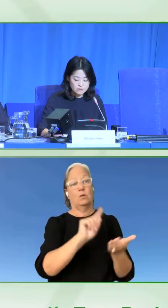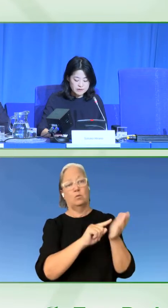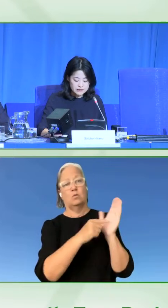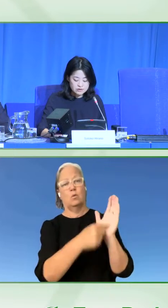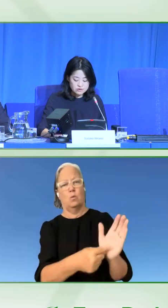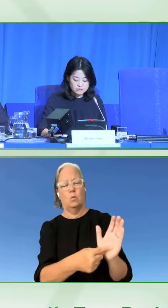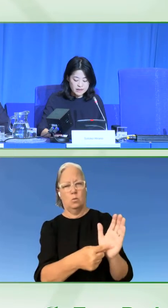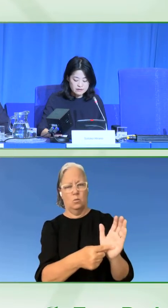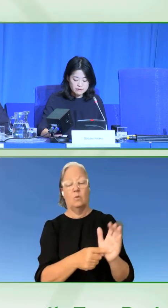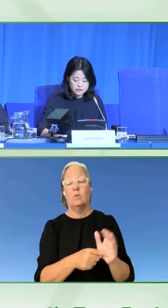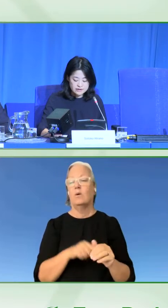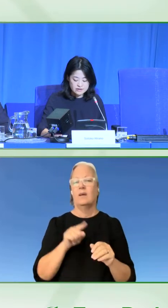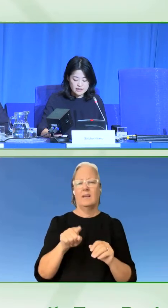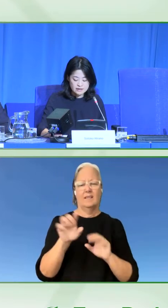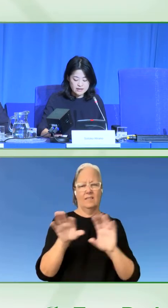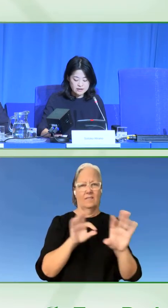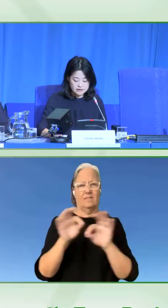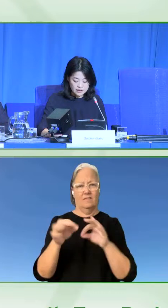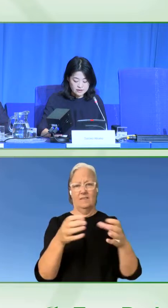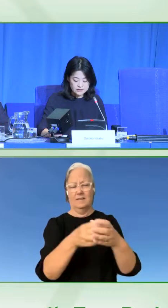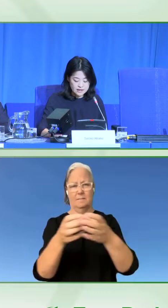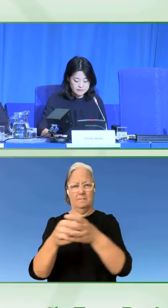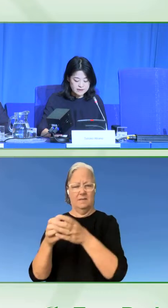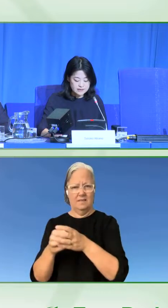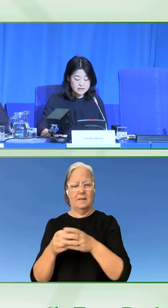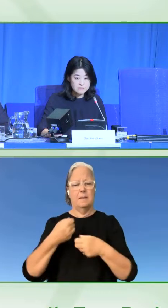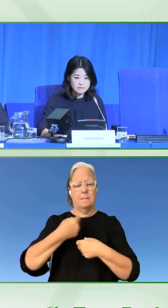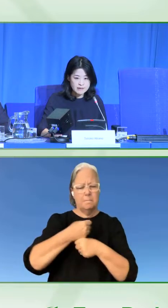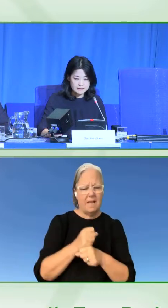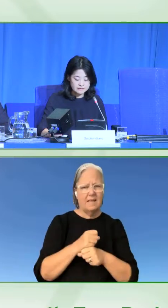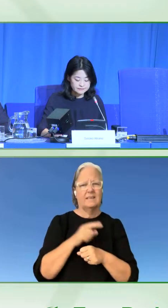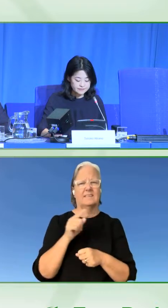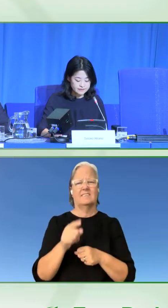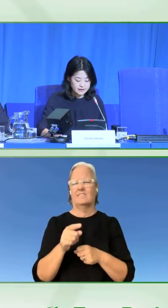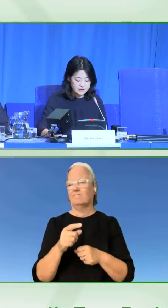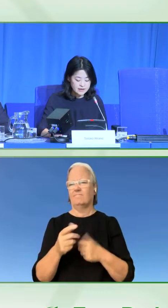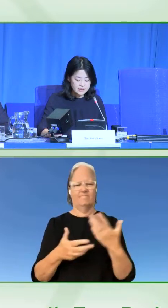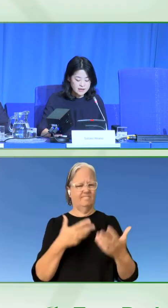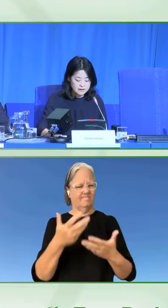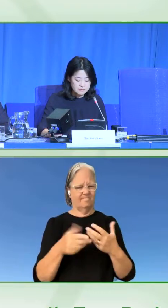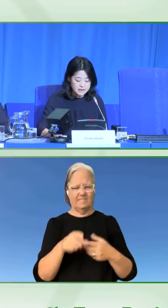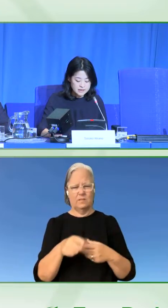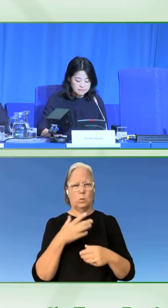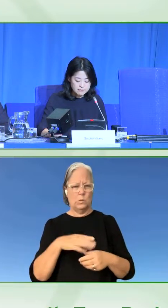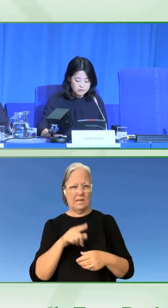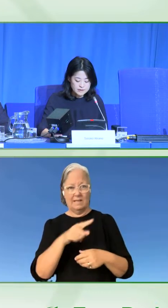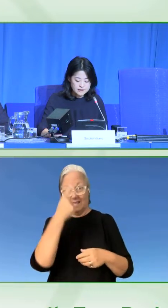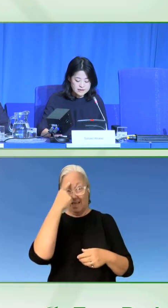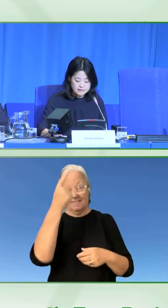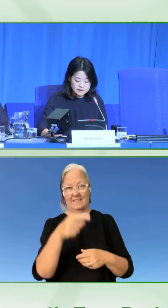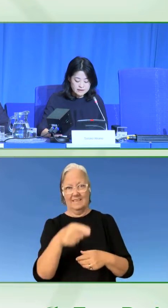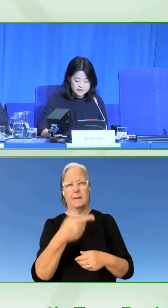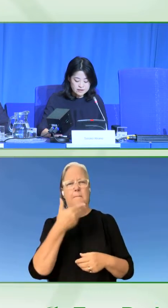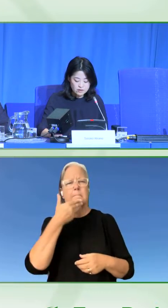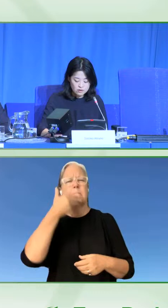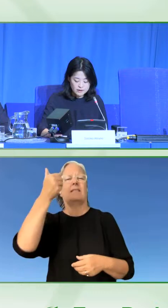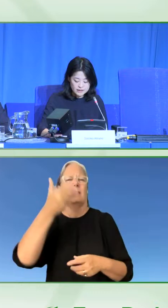The state is yours. Good morning.